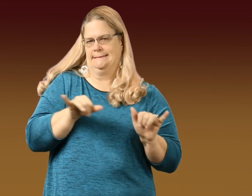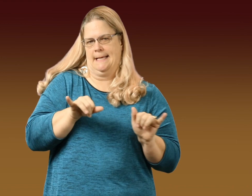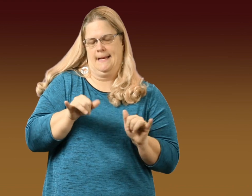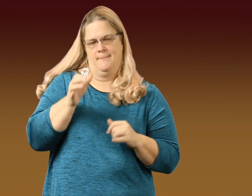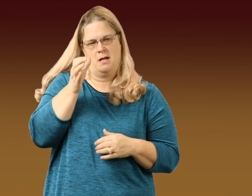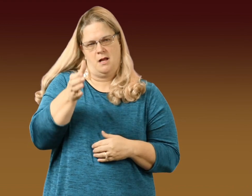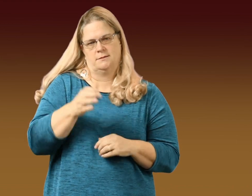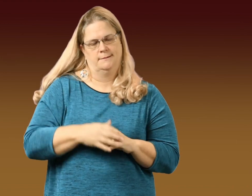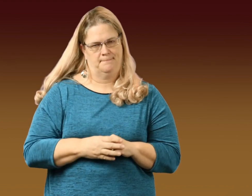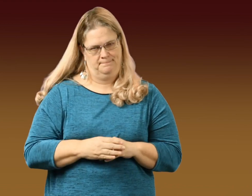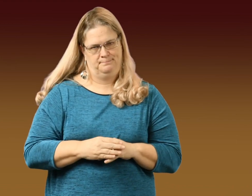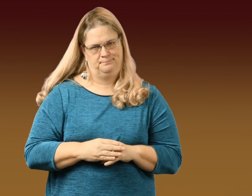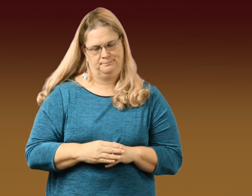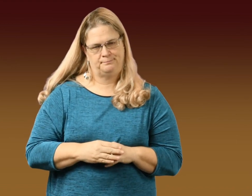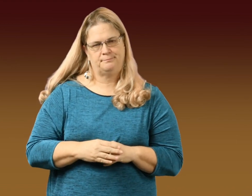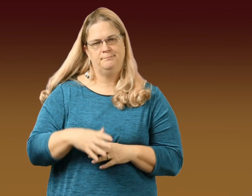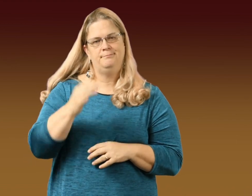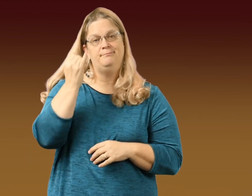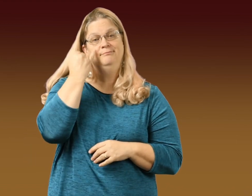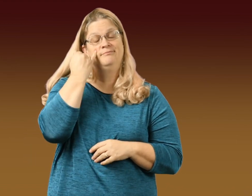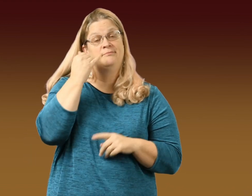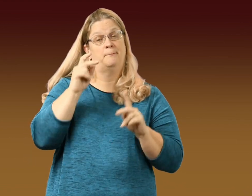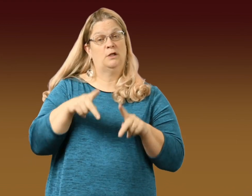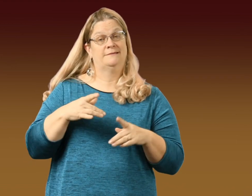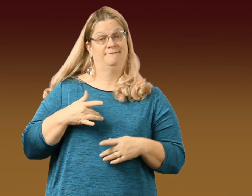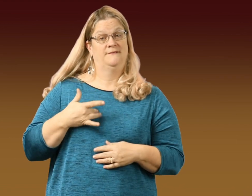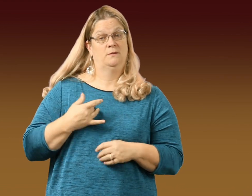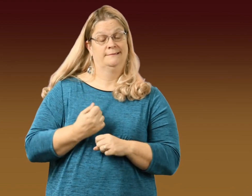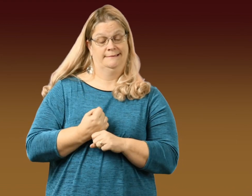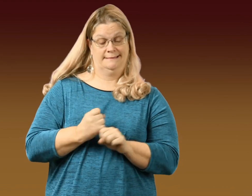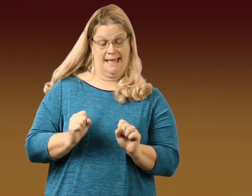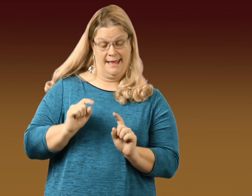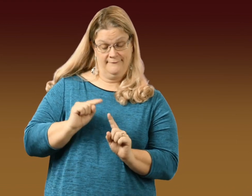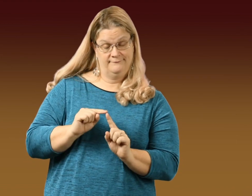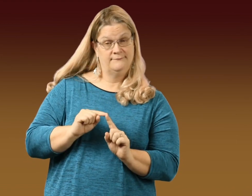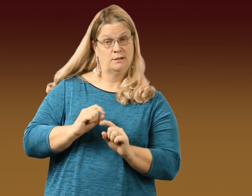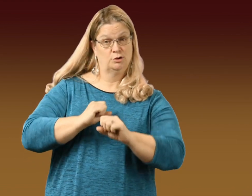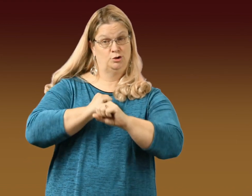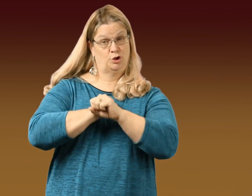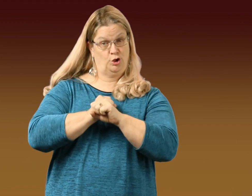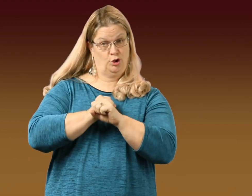So if a disruption occurs on a highway, the same thing occurs in the brain with trauma.